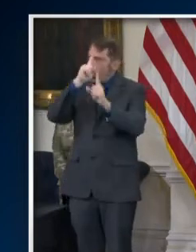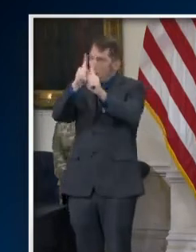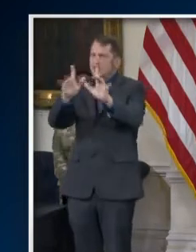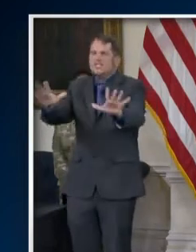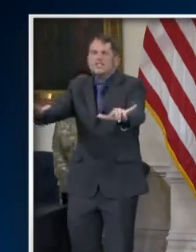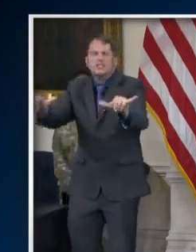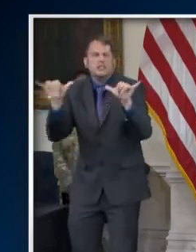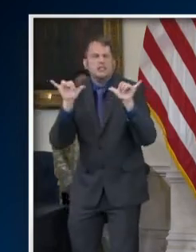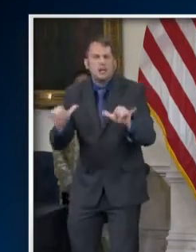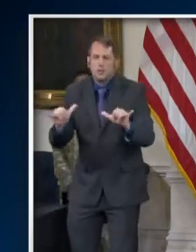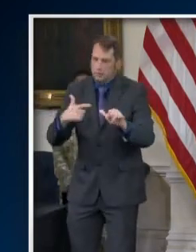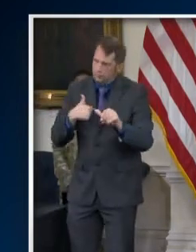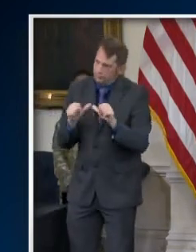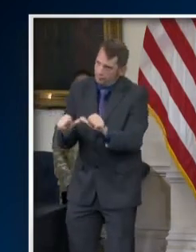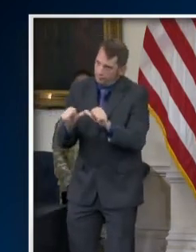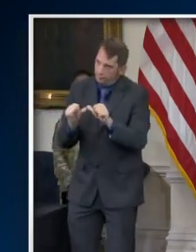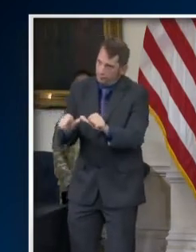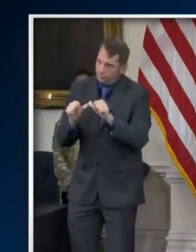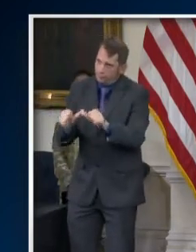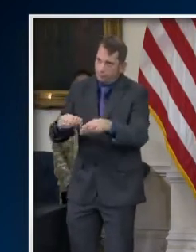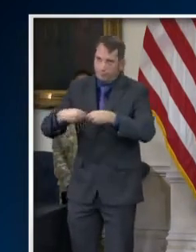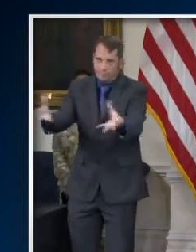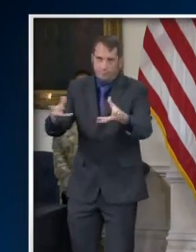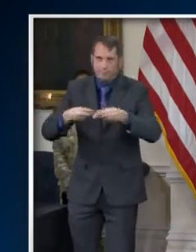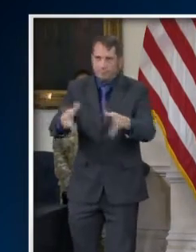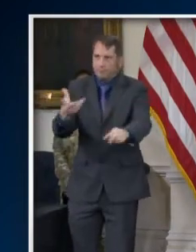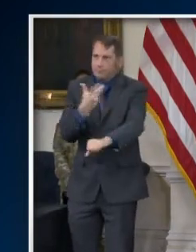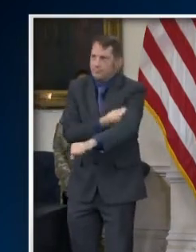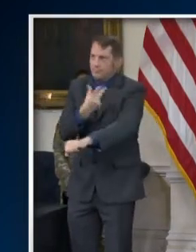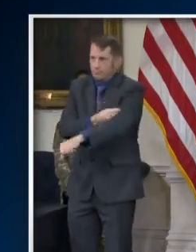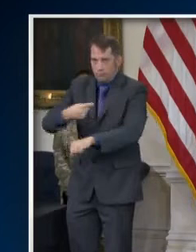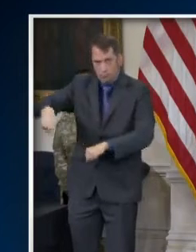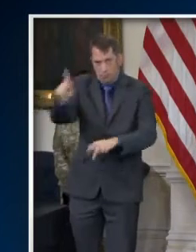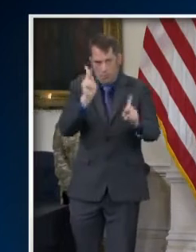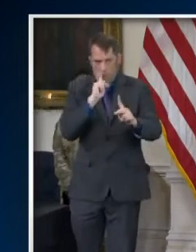OUR GOAL THROUGHOUT THIS EFFORT HAS REMAINED THE SAME, THAT IS